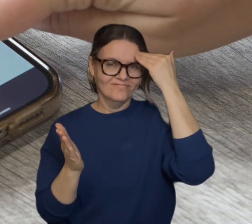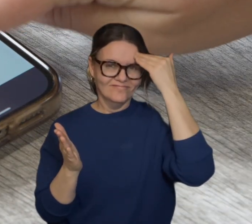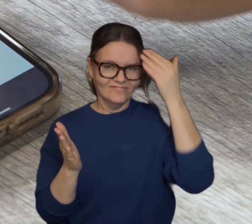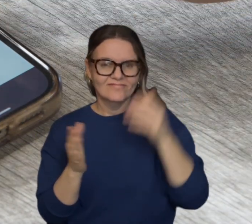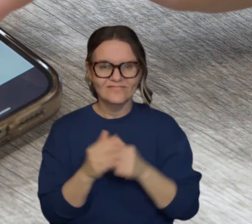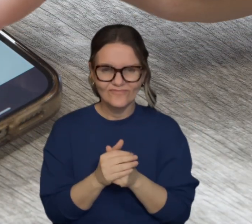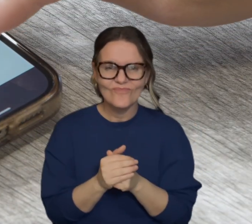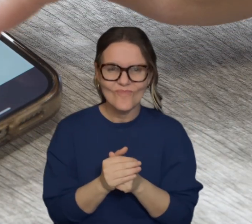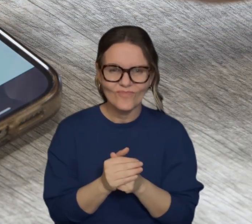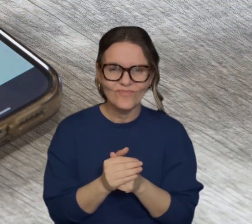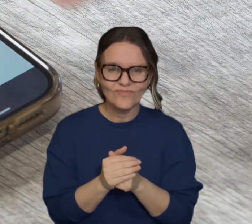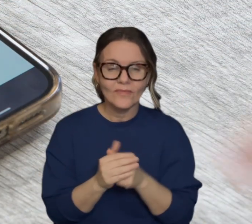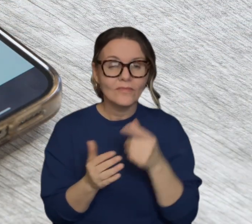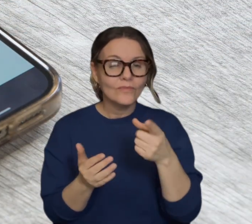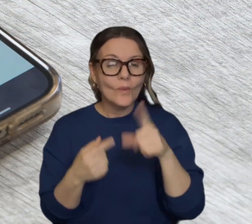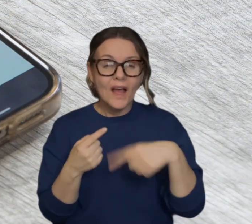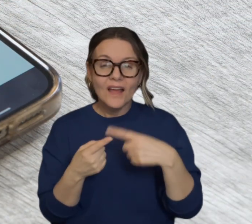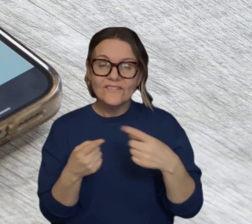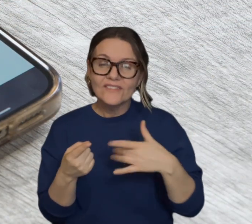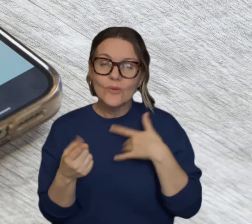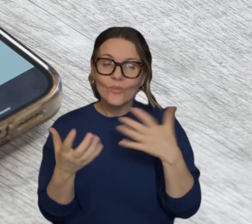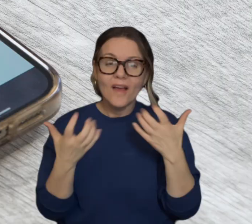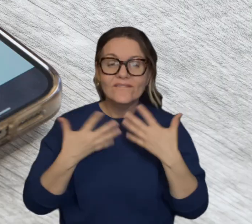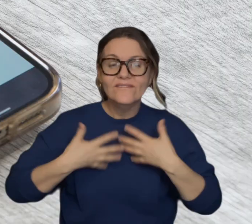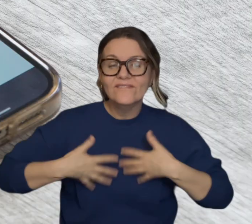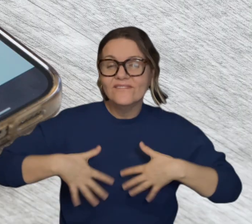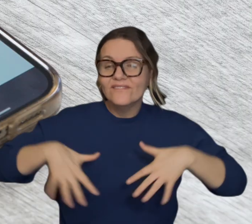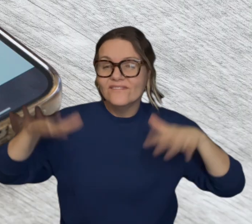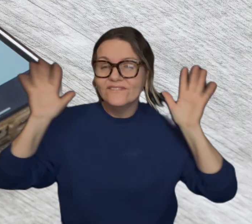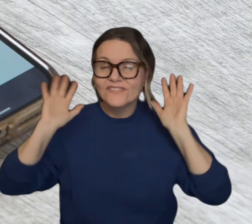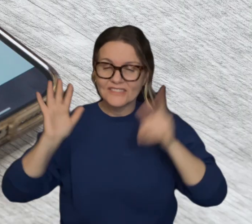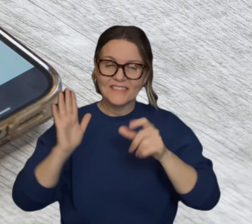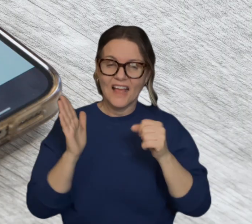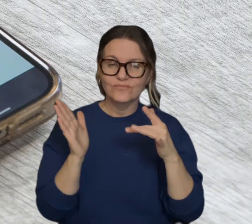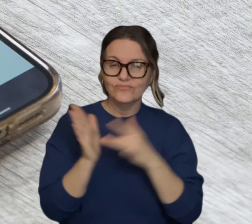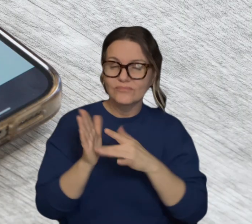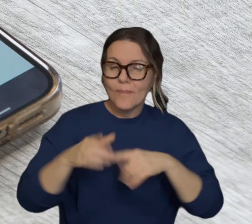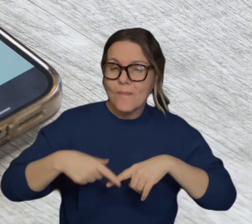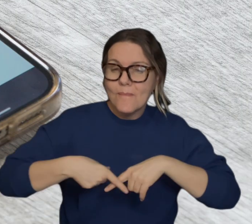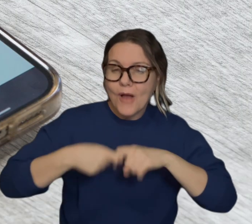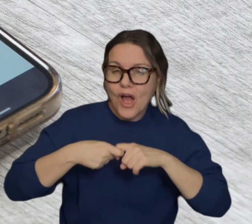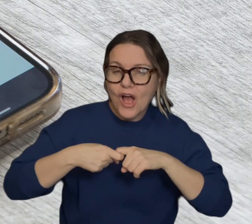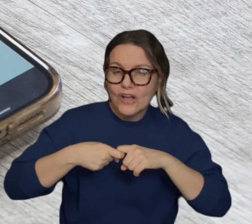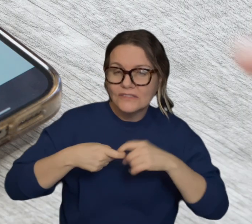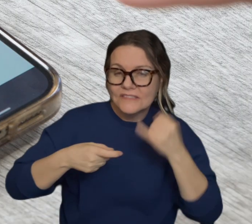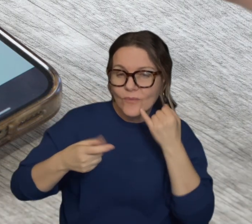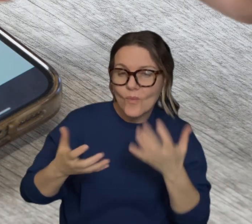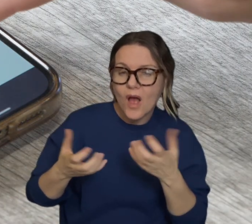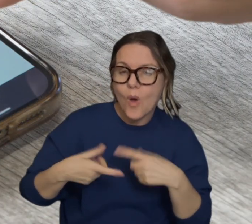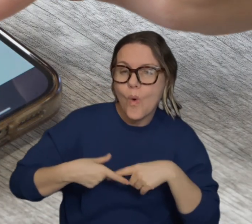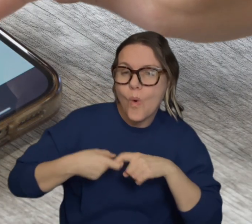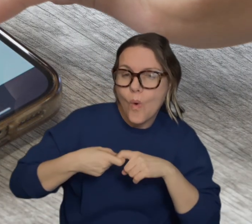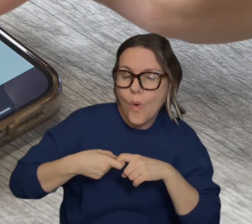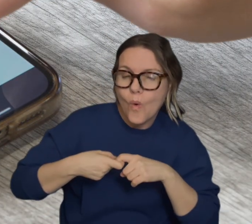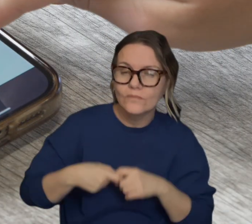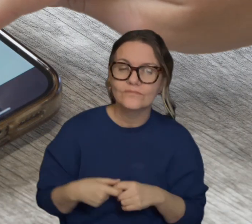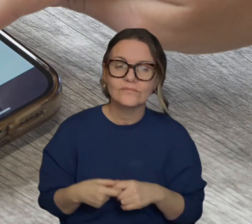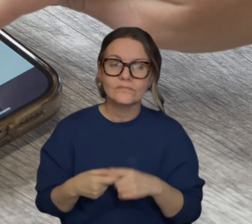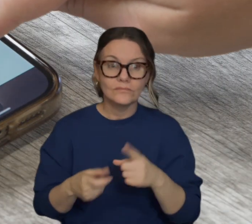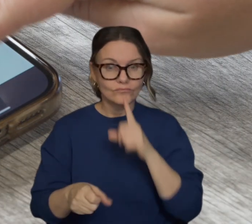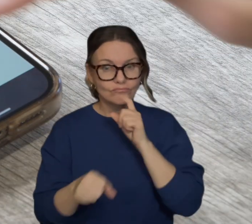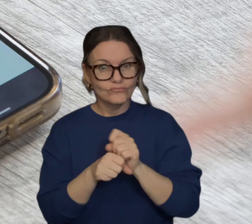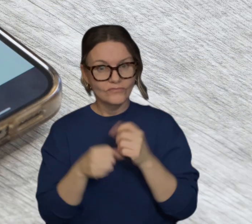by the plus or the minus to end your session you simply can hit the pause button